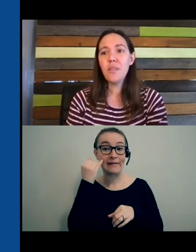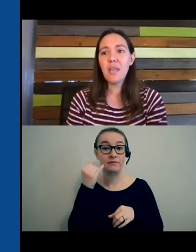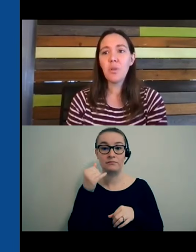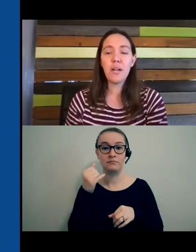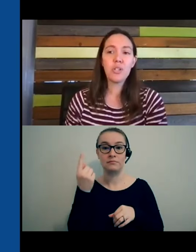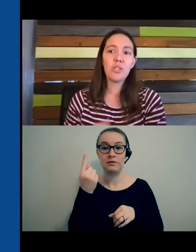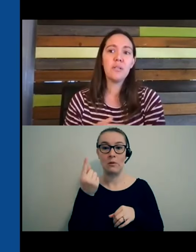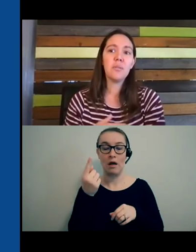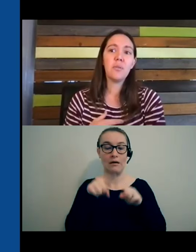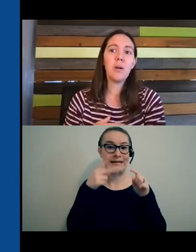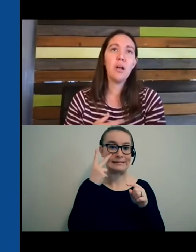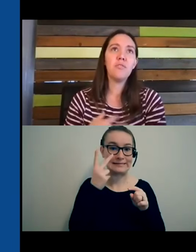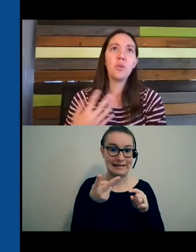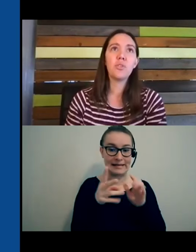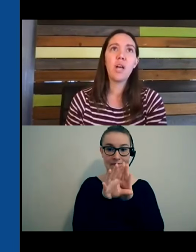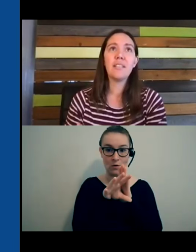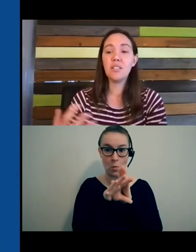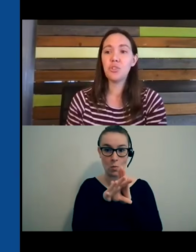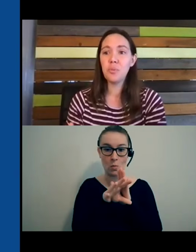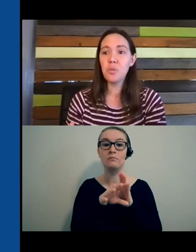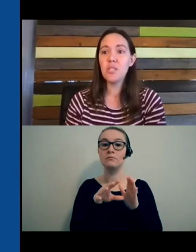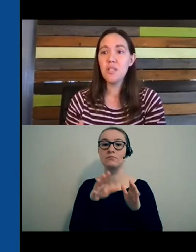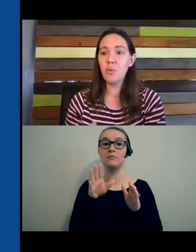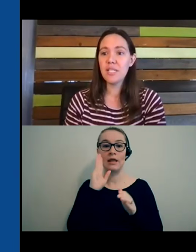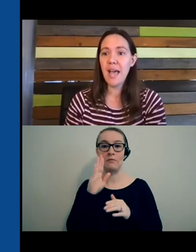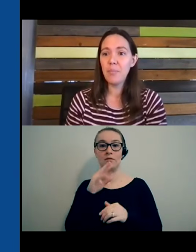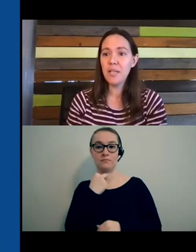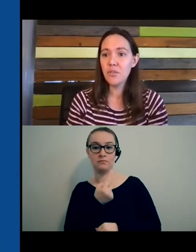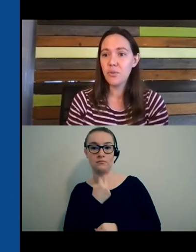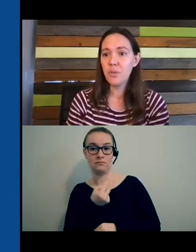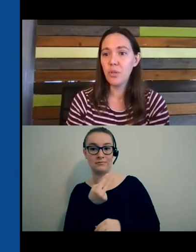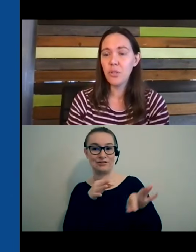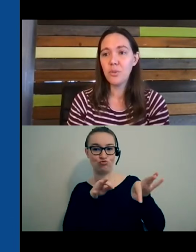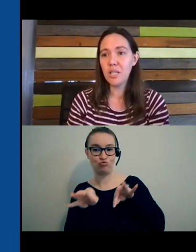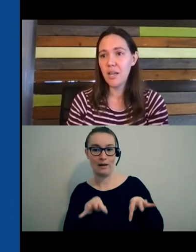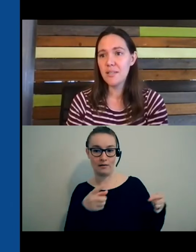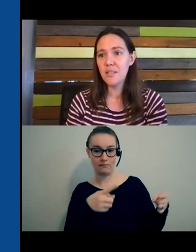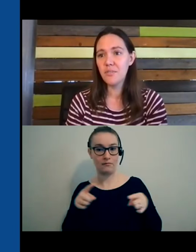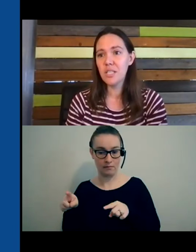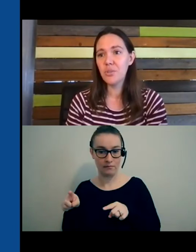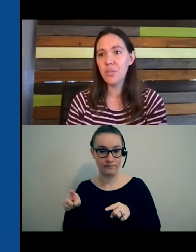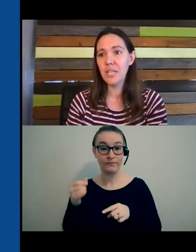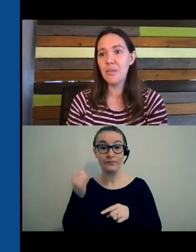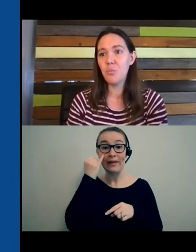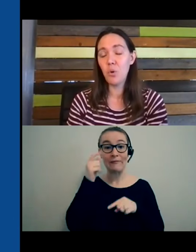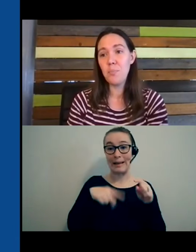They will actually vocalize descriptions of what is happening, so someone who cannot see the video won't miss